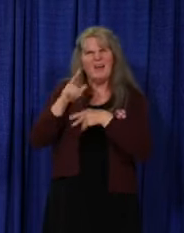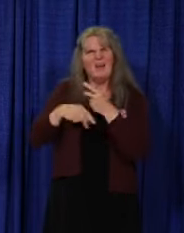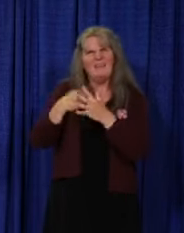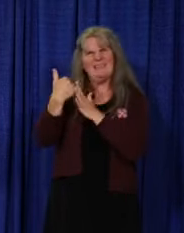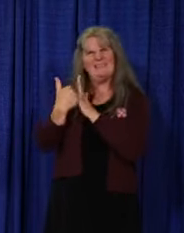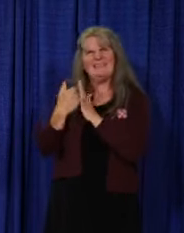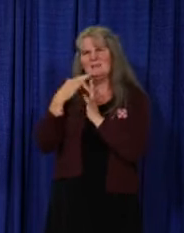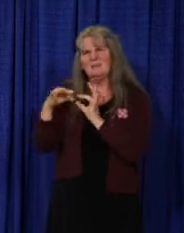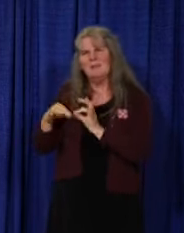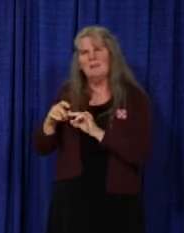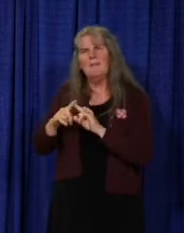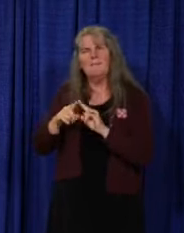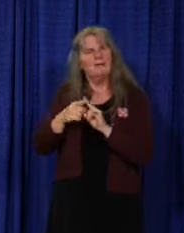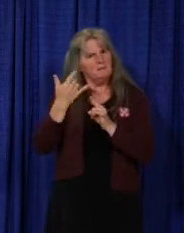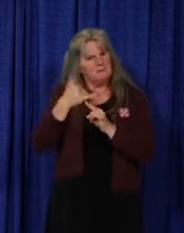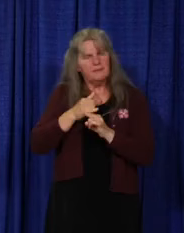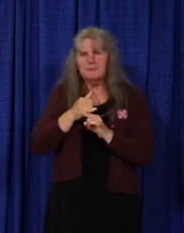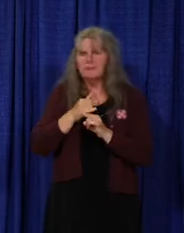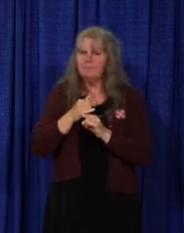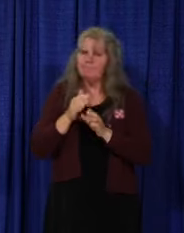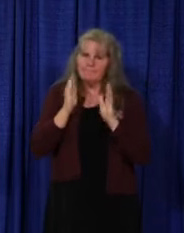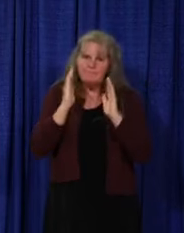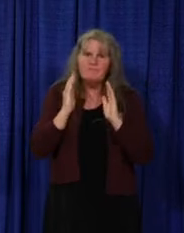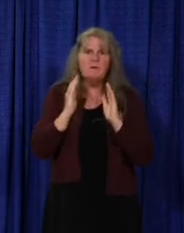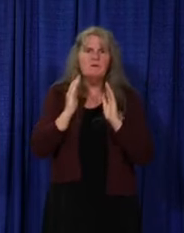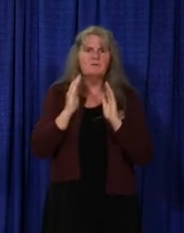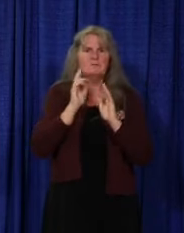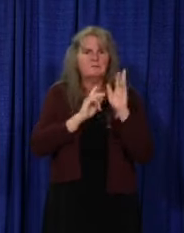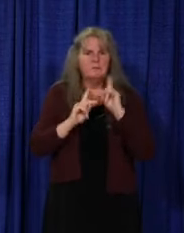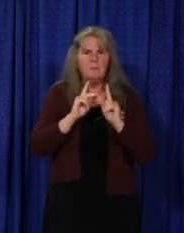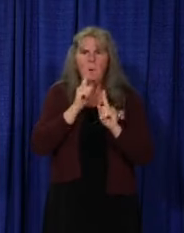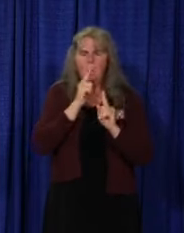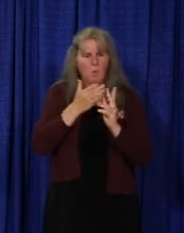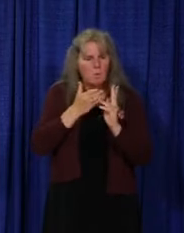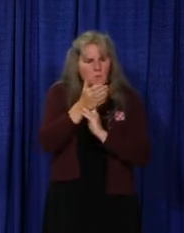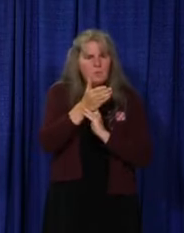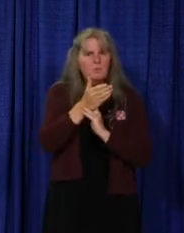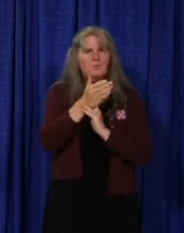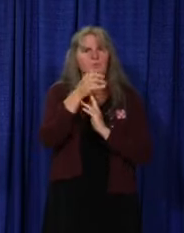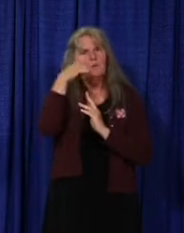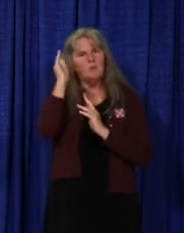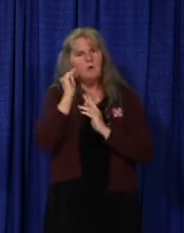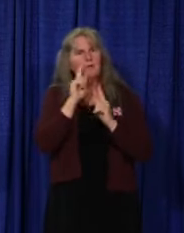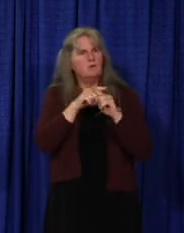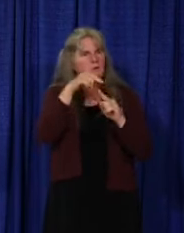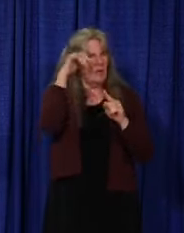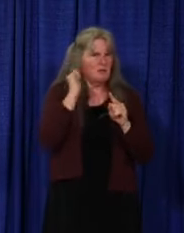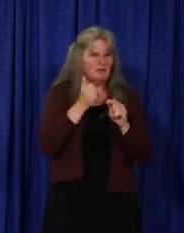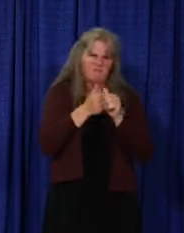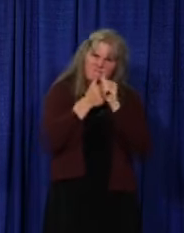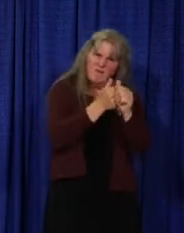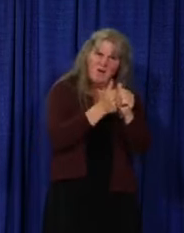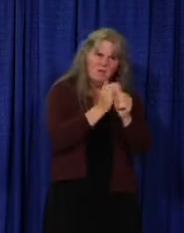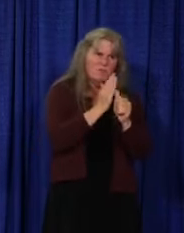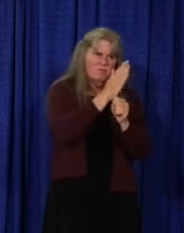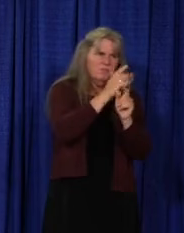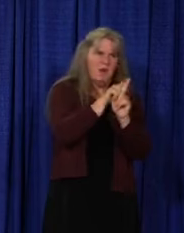getting but we're still maintaining vigilance when it comes to making sure people on their way to Alaska stay on the route and keep our communities